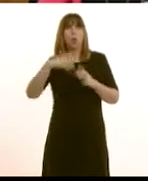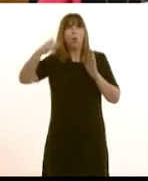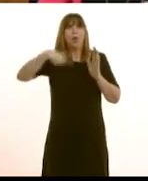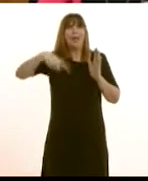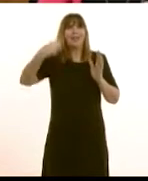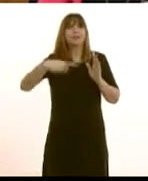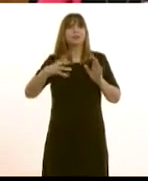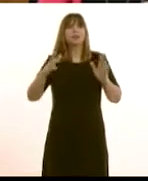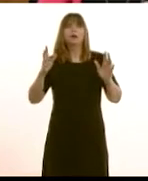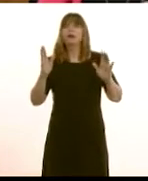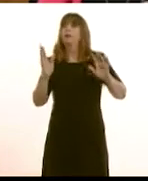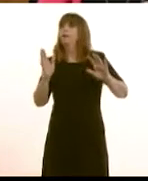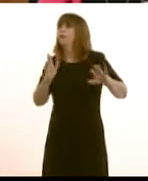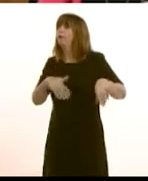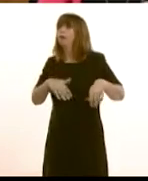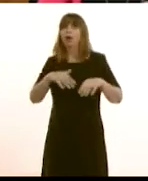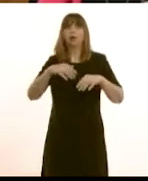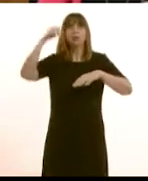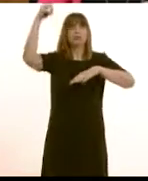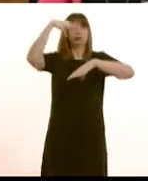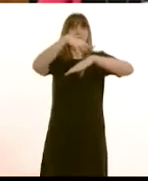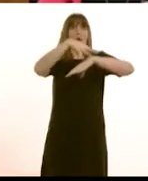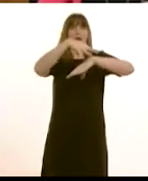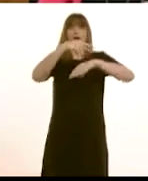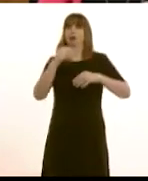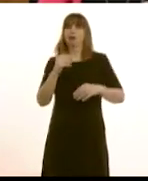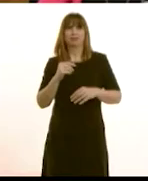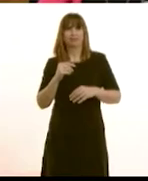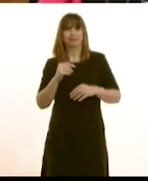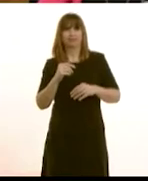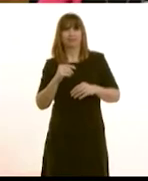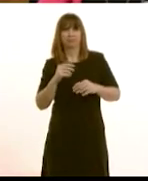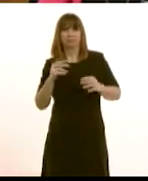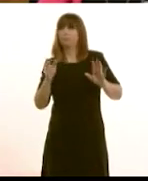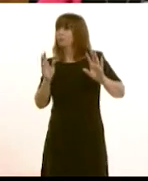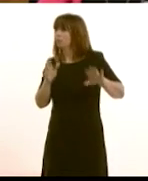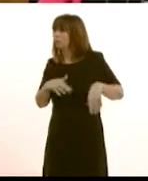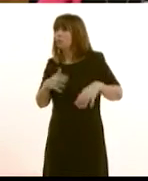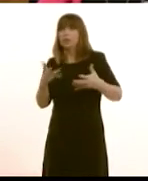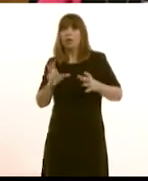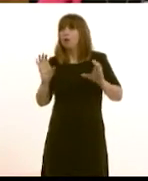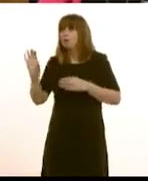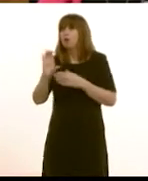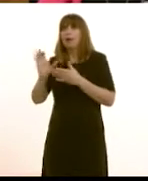same thing happened to solar. Weíve seen the money thatís going into Hinkley Point,